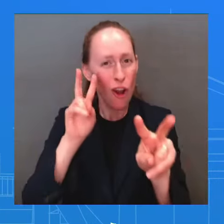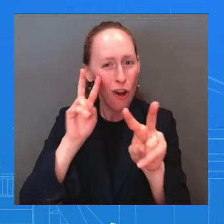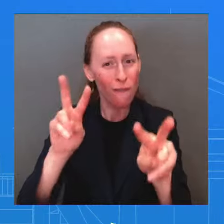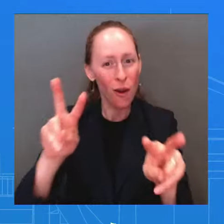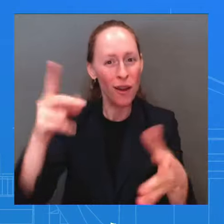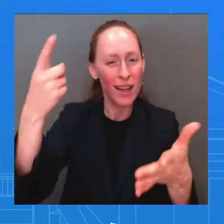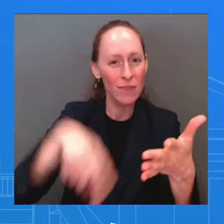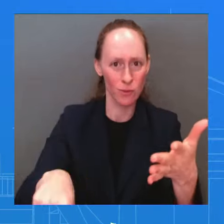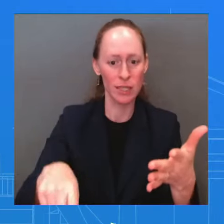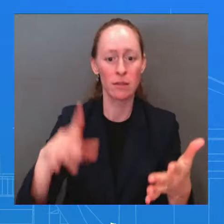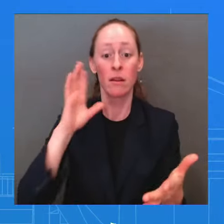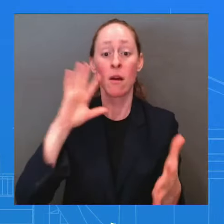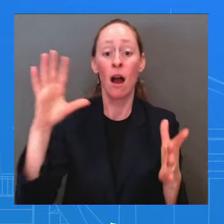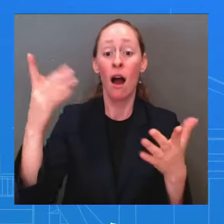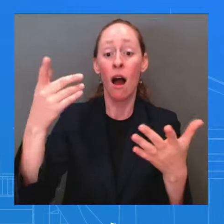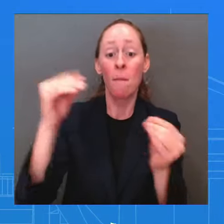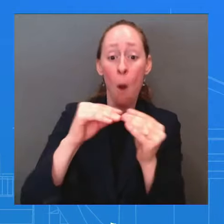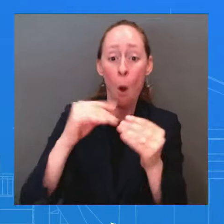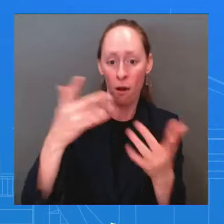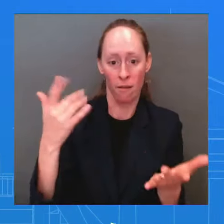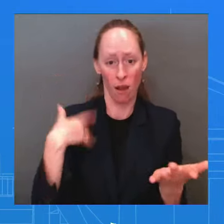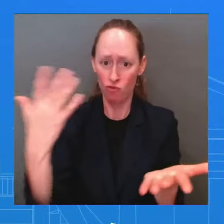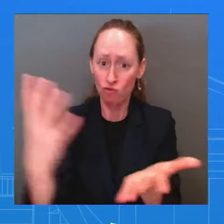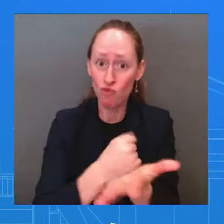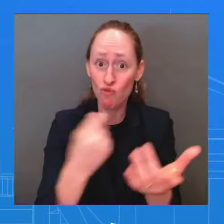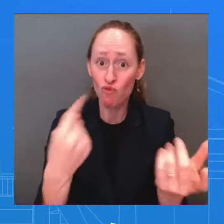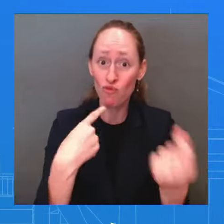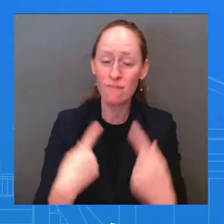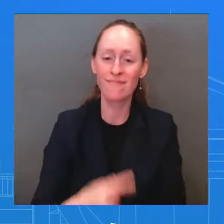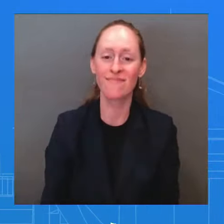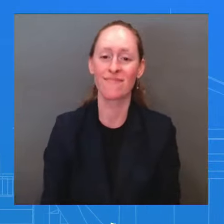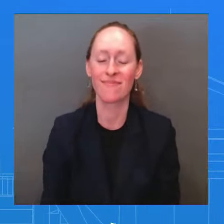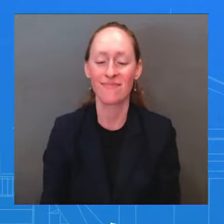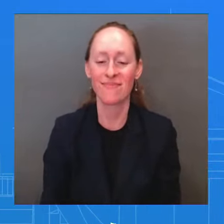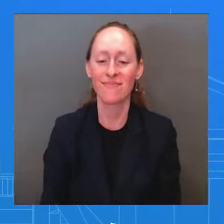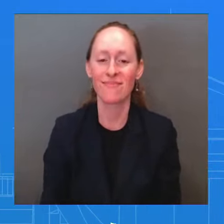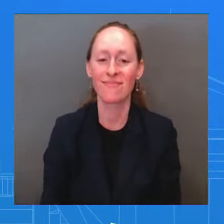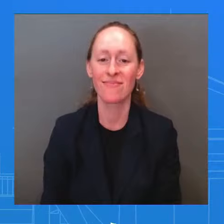Yeah. The Press: What will President Biden's message on Ukraine be at his U.N. speech?